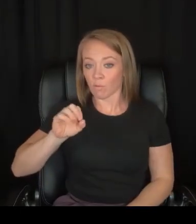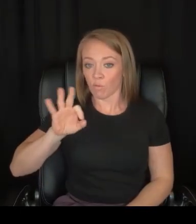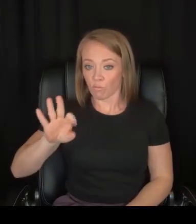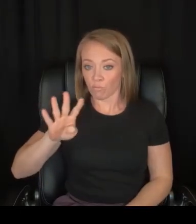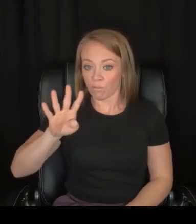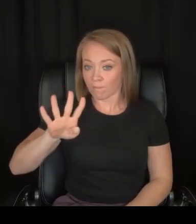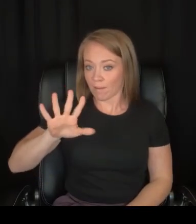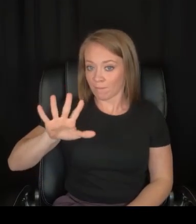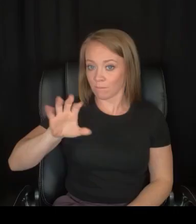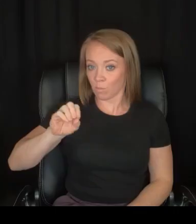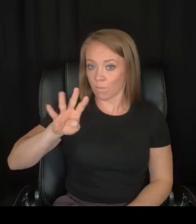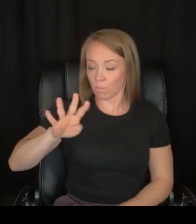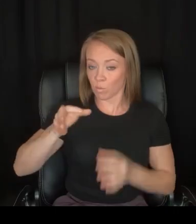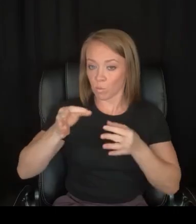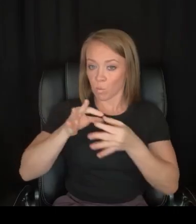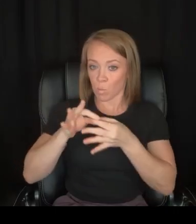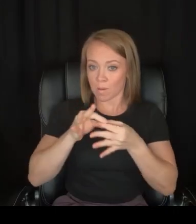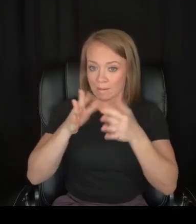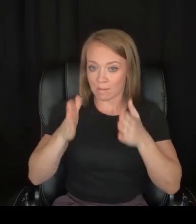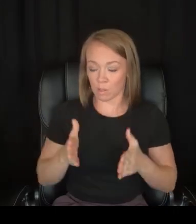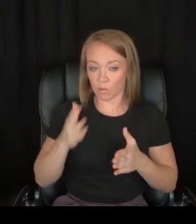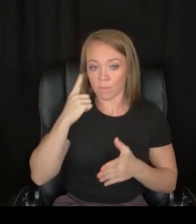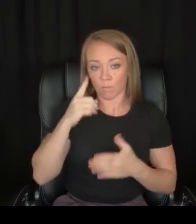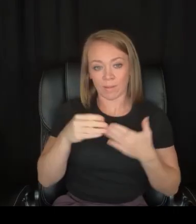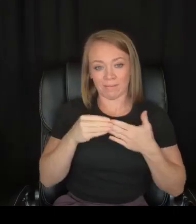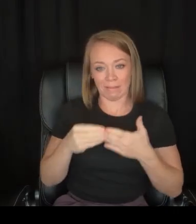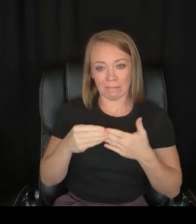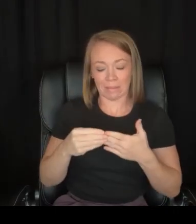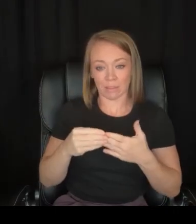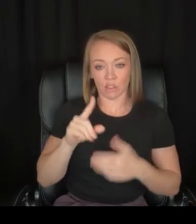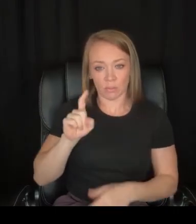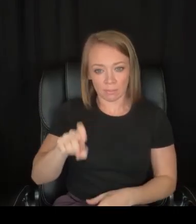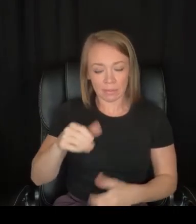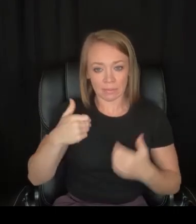It's important for districts to have processes and procedures in place for